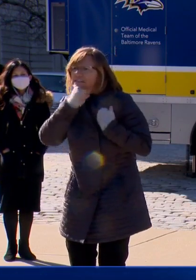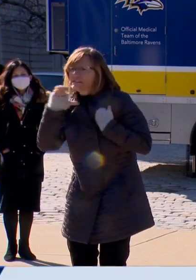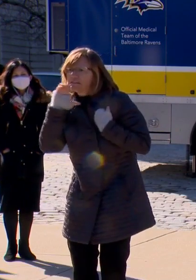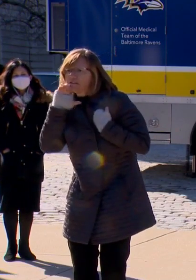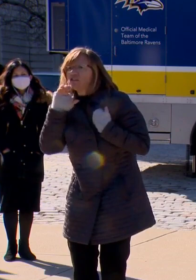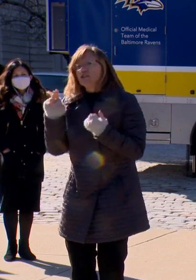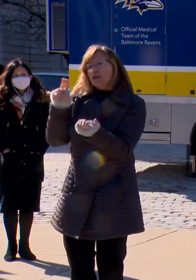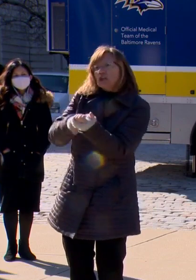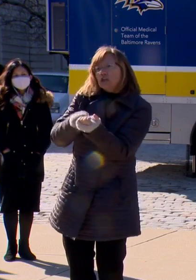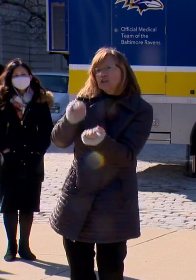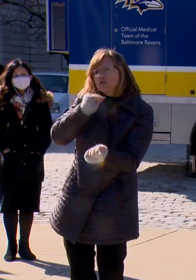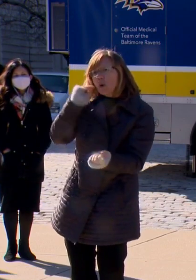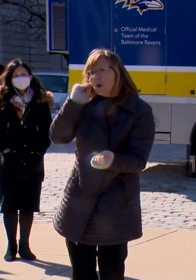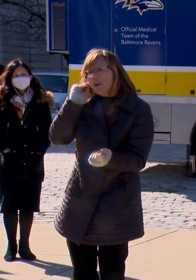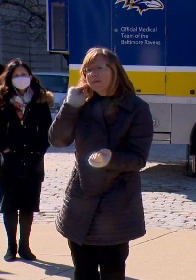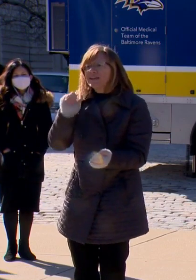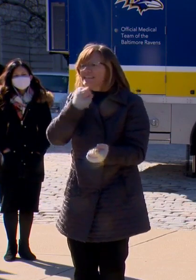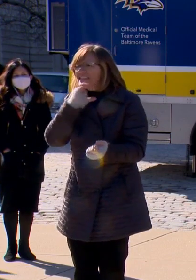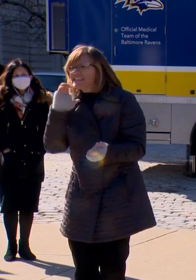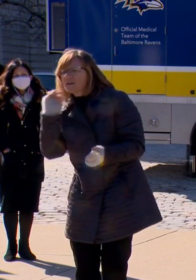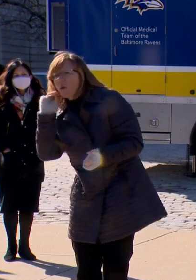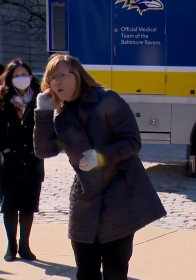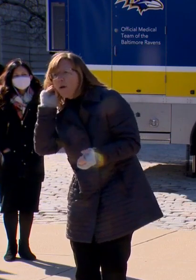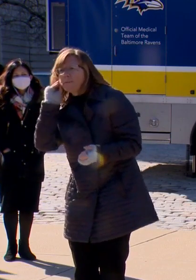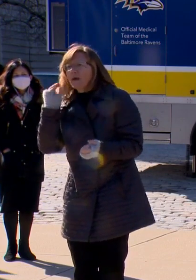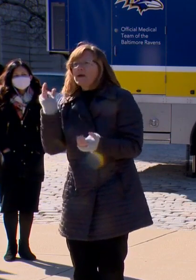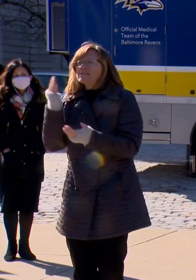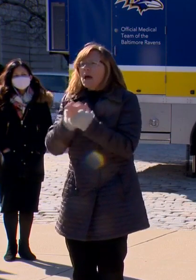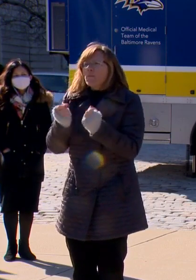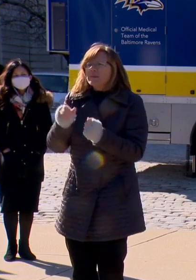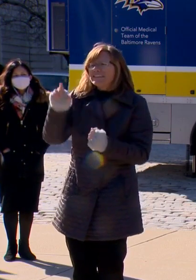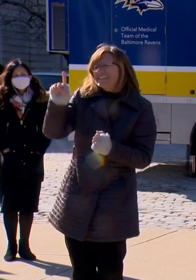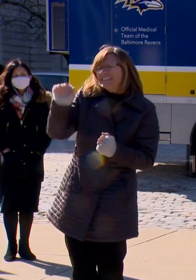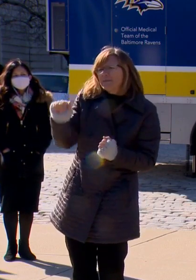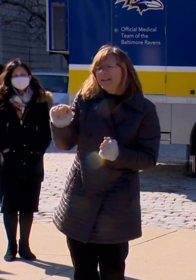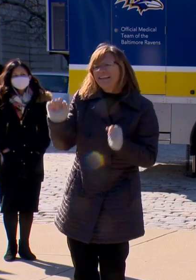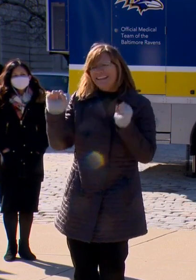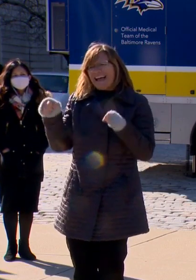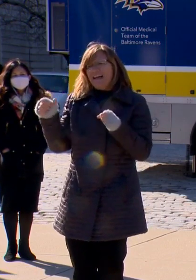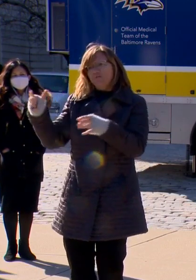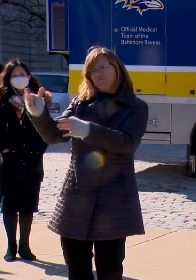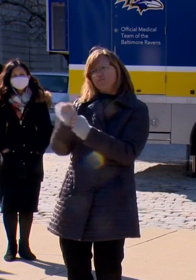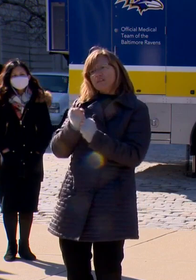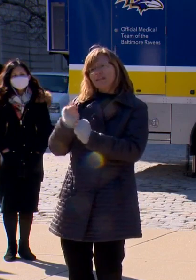FACILITIES, NURSING HOMES, AS WELL AS THOSE EXPERIENCING HOMELESSNESS AND LIVING WITH DISABILITY, CAN LOOK FORWARD TO